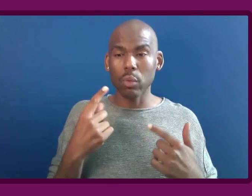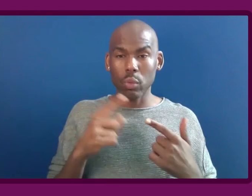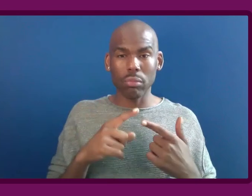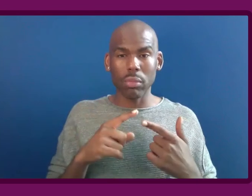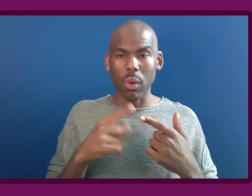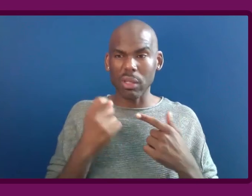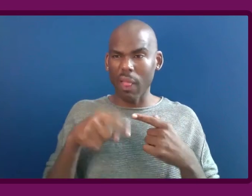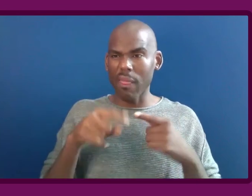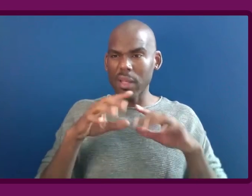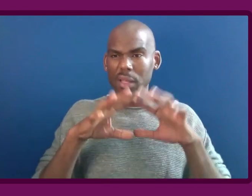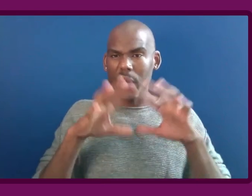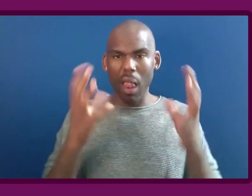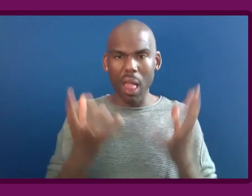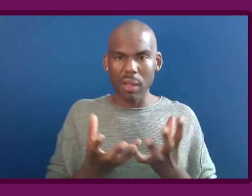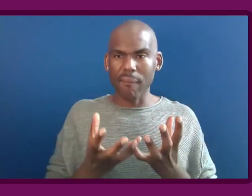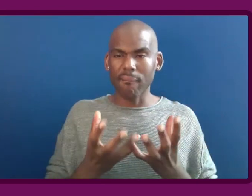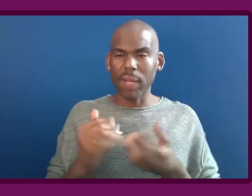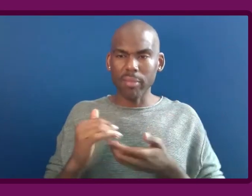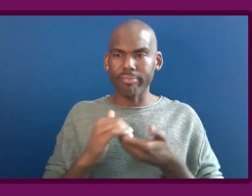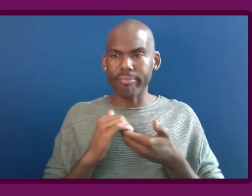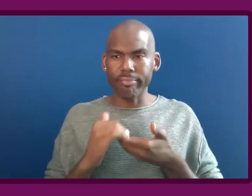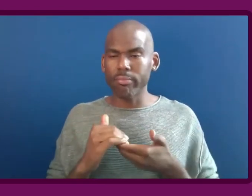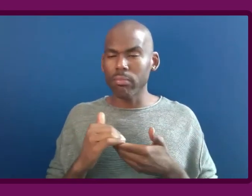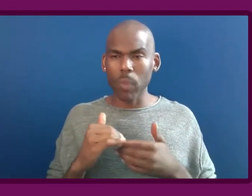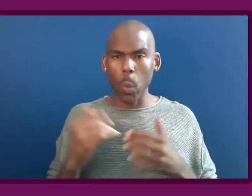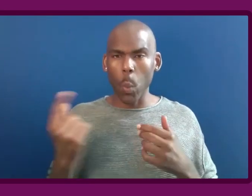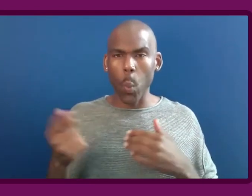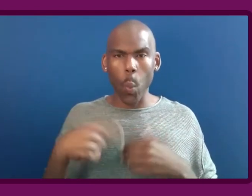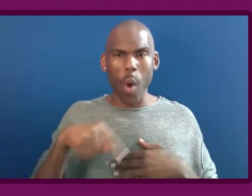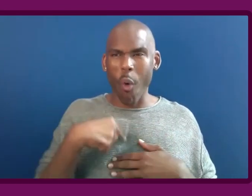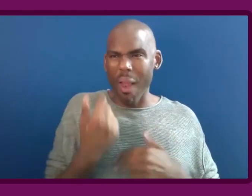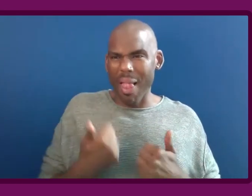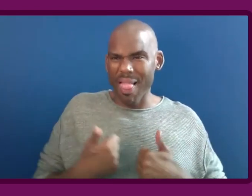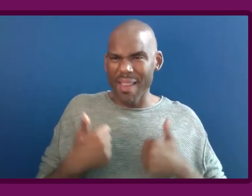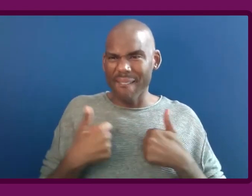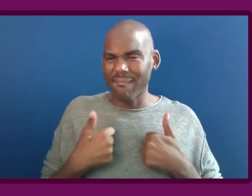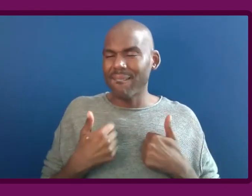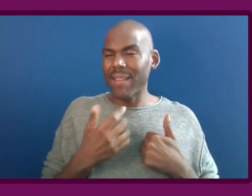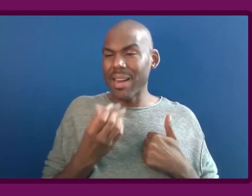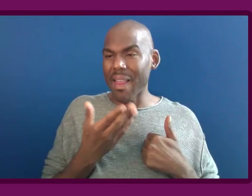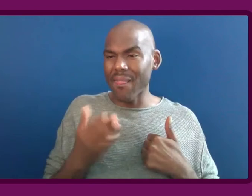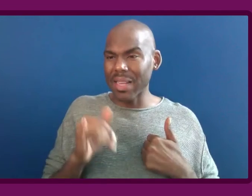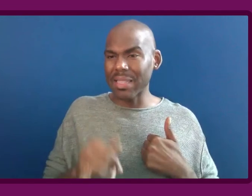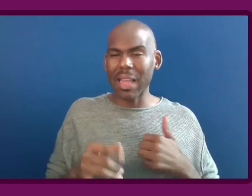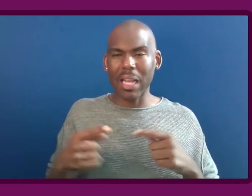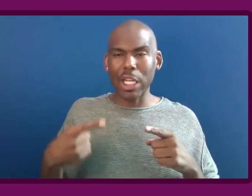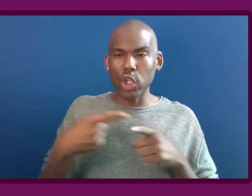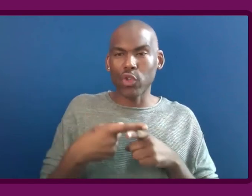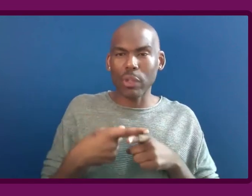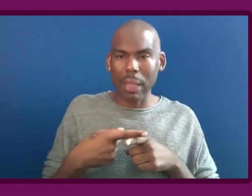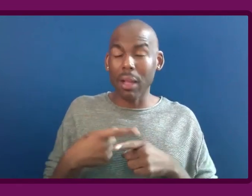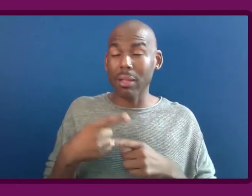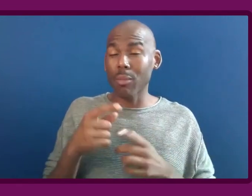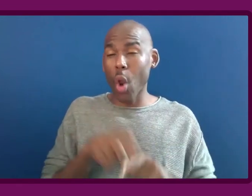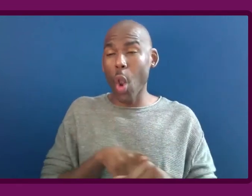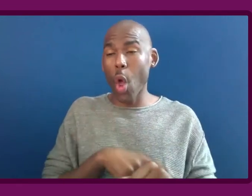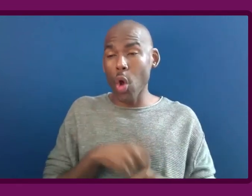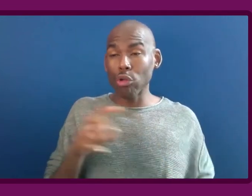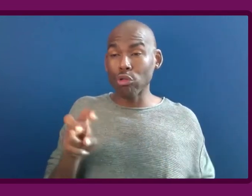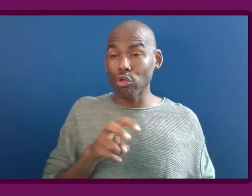world. Even in the feminist movement, sometimes we are the forgotten sisters. When we talk about